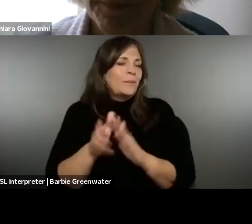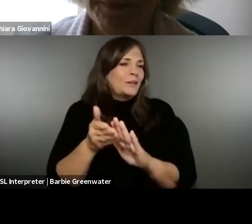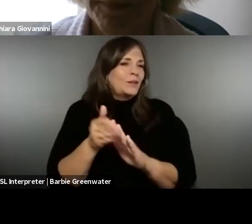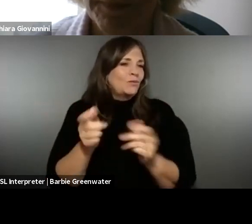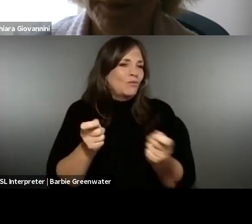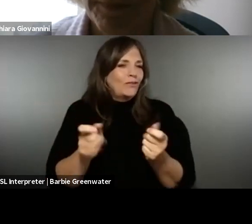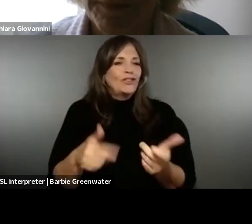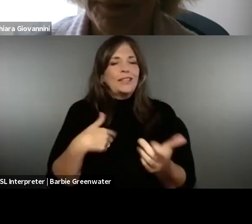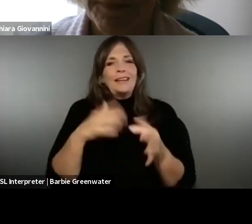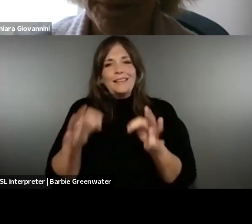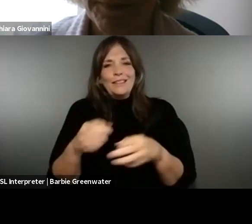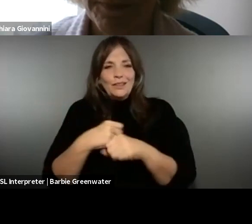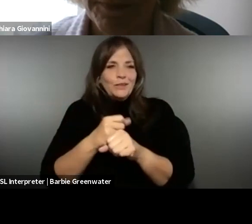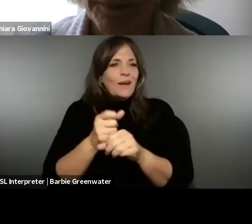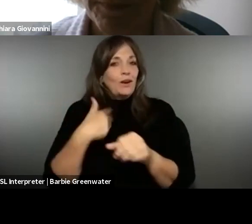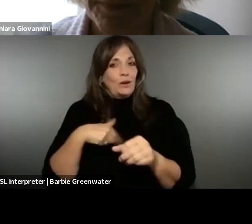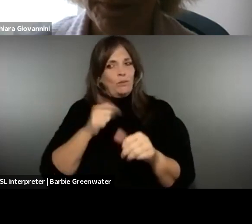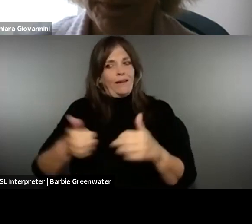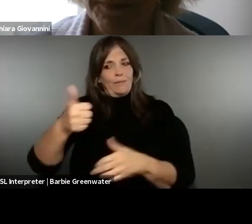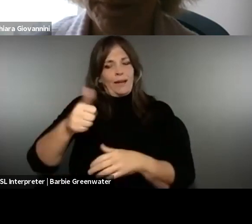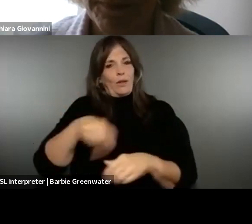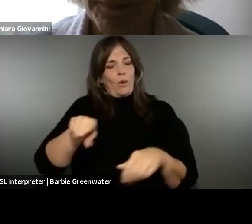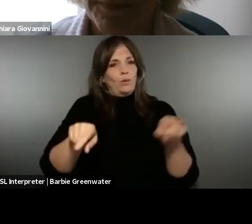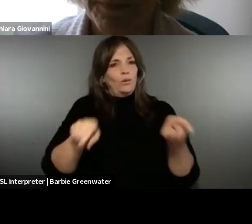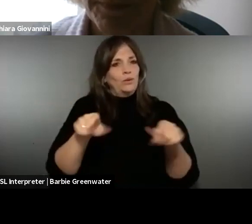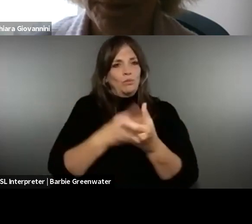s, et cetera, decision makers. It's, of course, a whole range, but if we